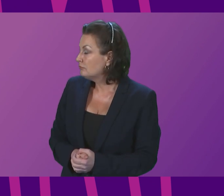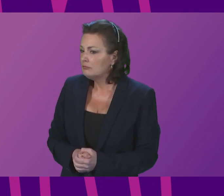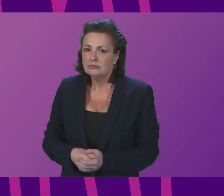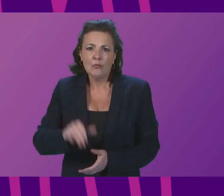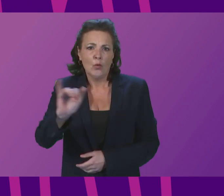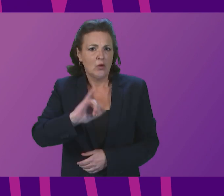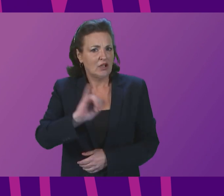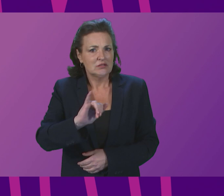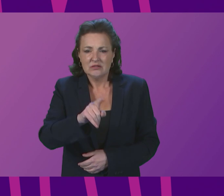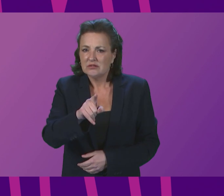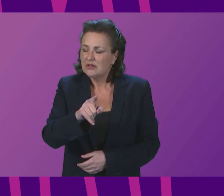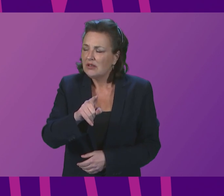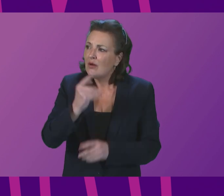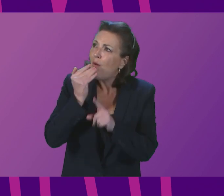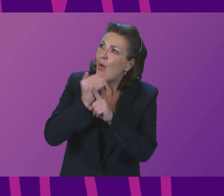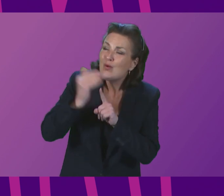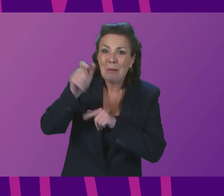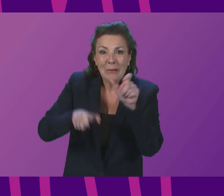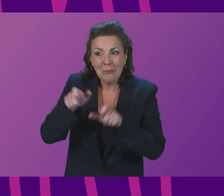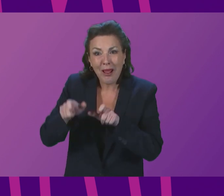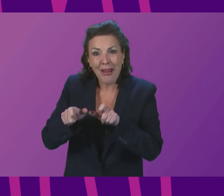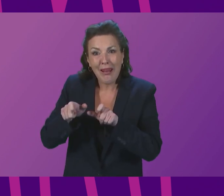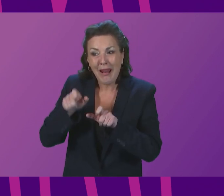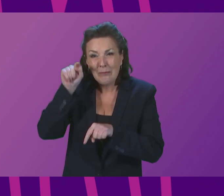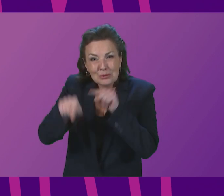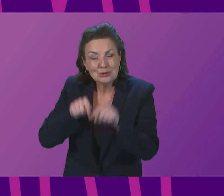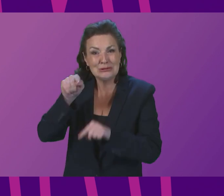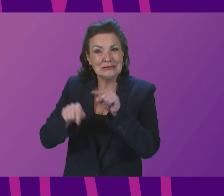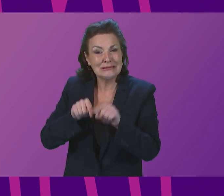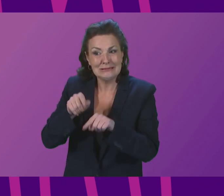Elder abuse is awful, and the pressures of the pandemic are understood by all of us.